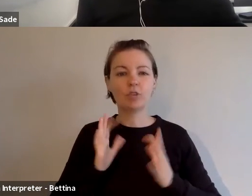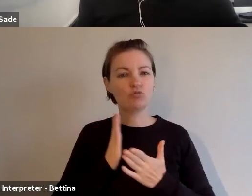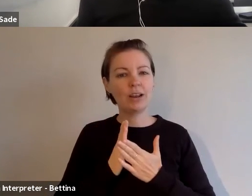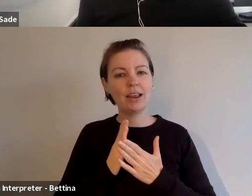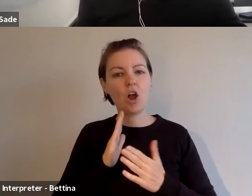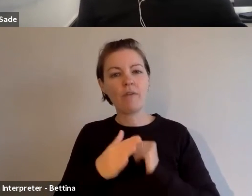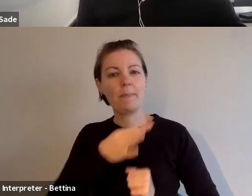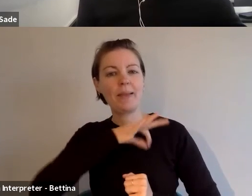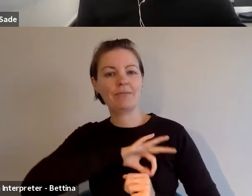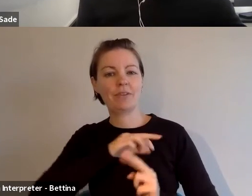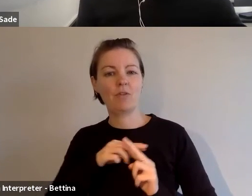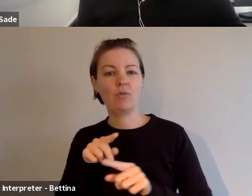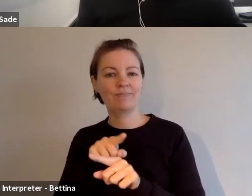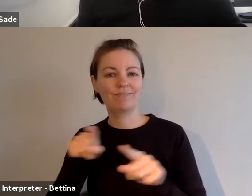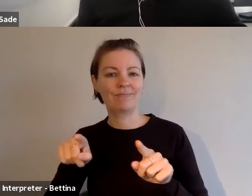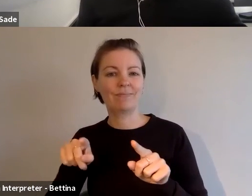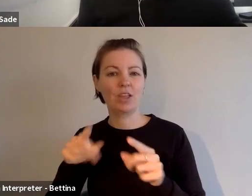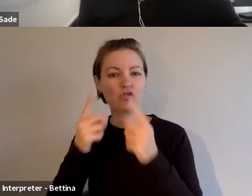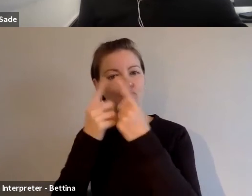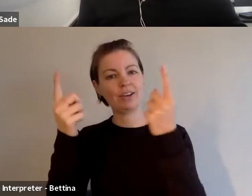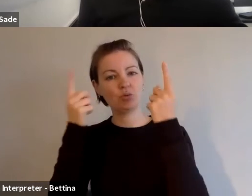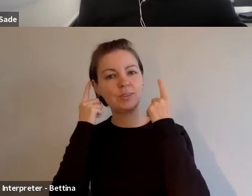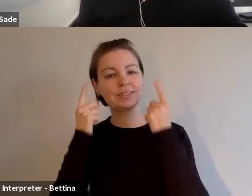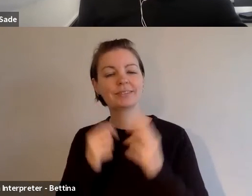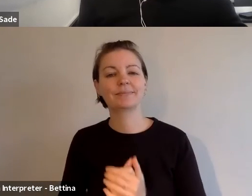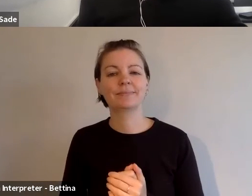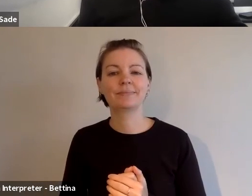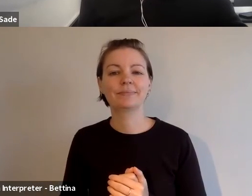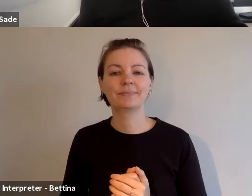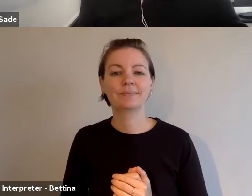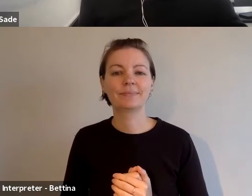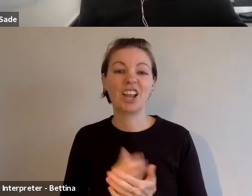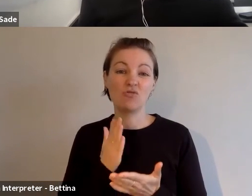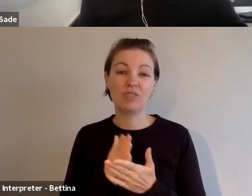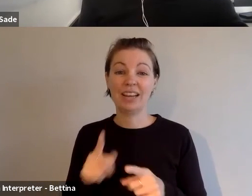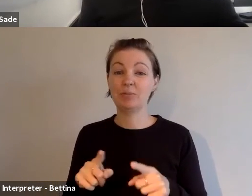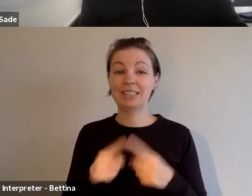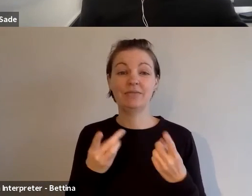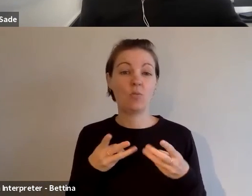a road, it was a different way for students to develop the disciplinary skills through application